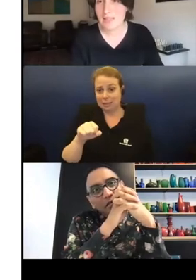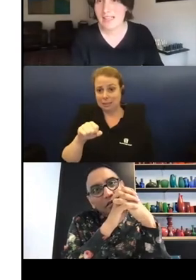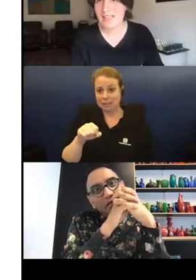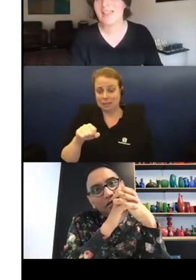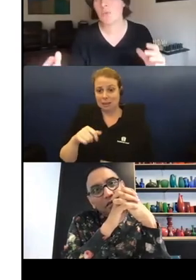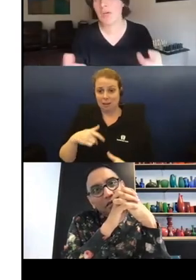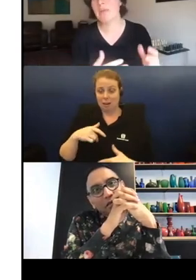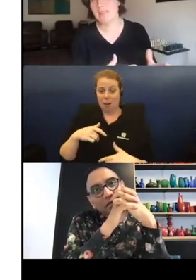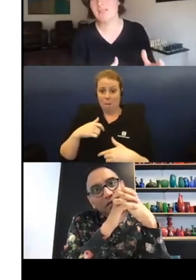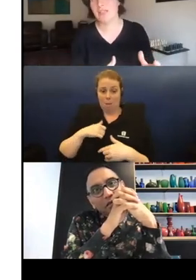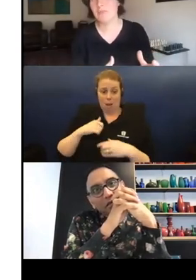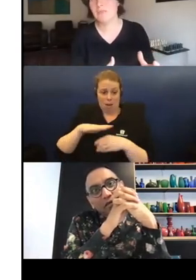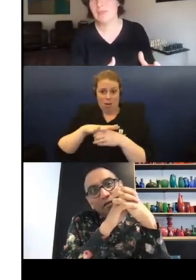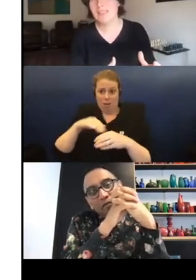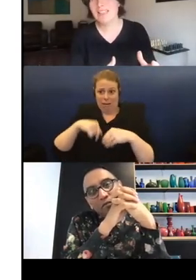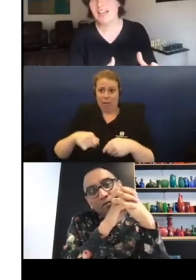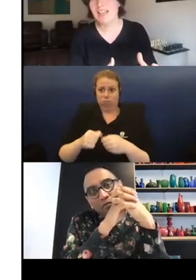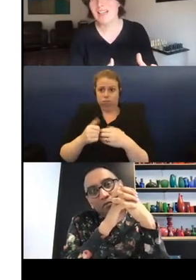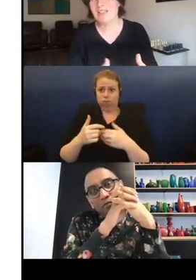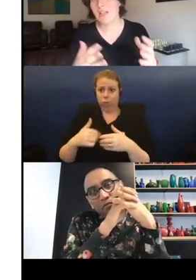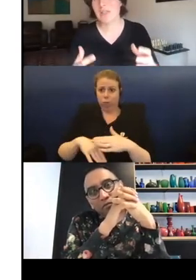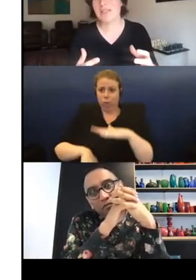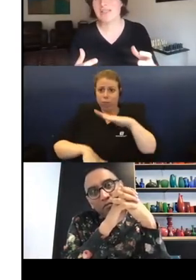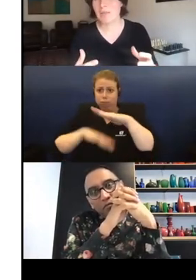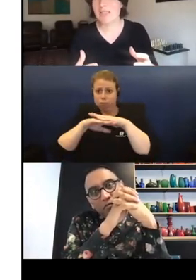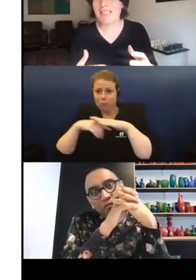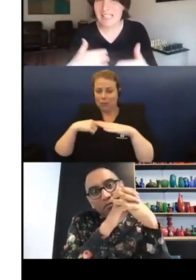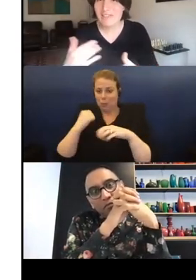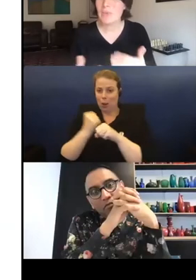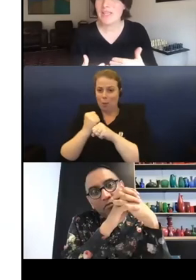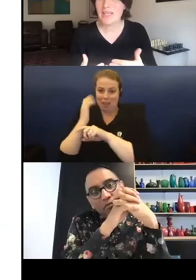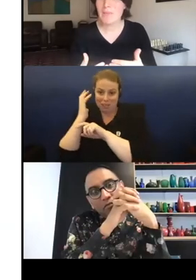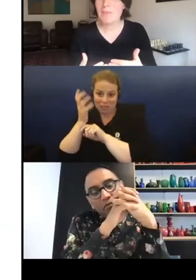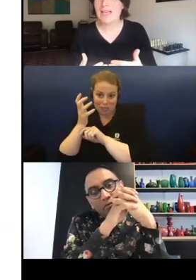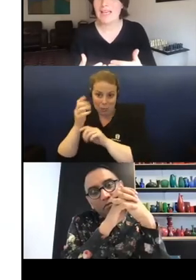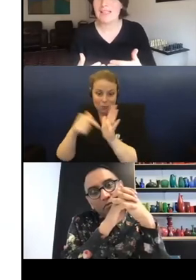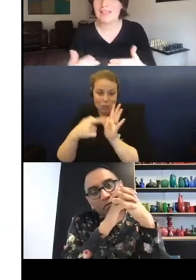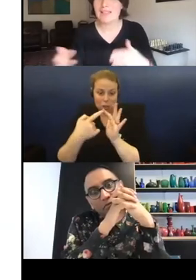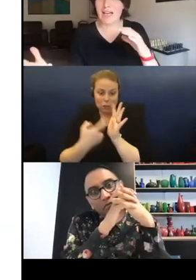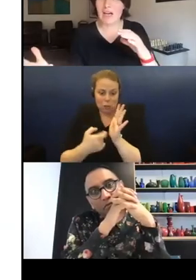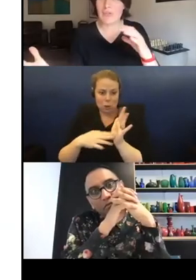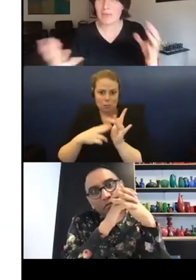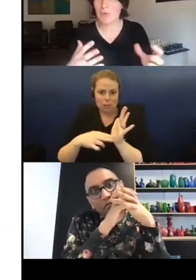and that's why i made this film uh terminus but living with them and how that brought back